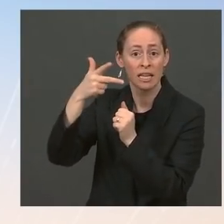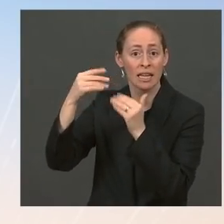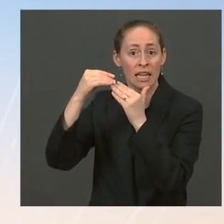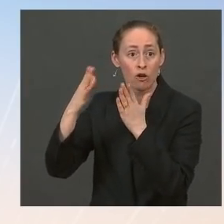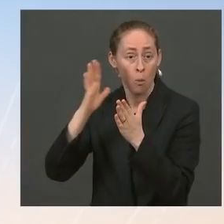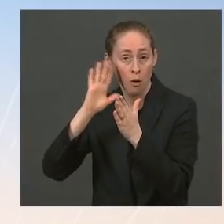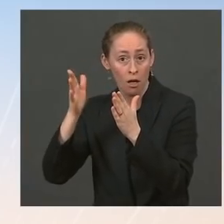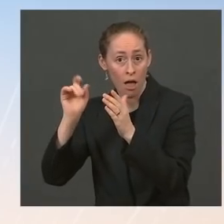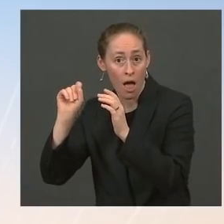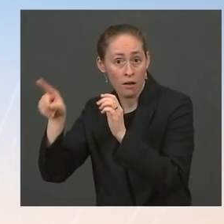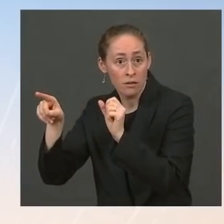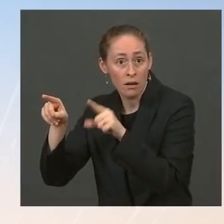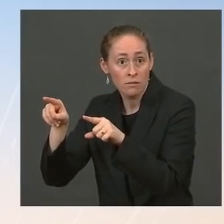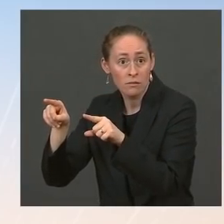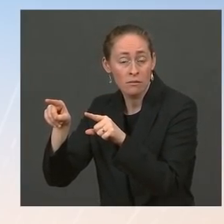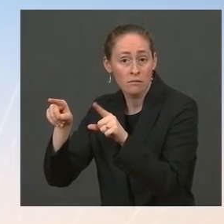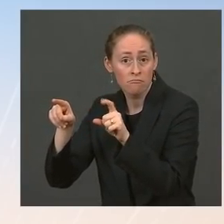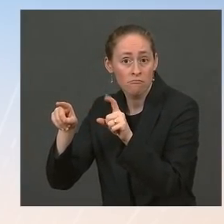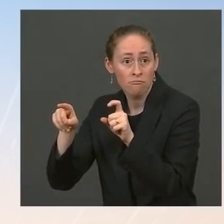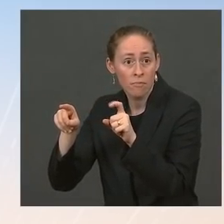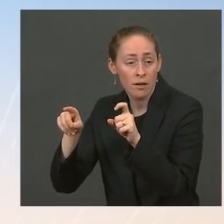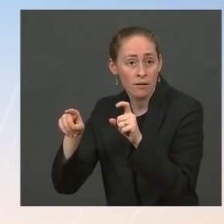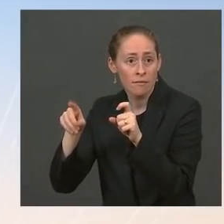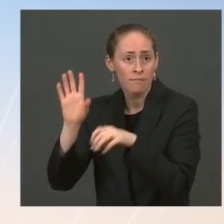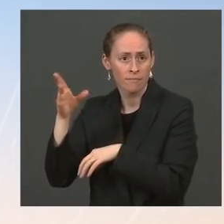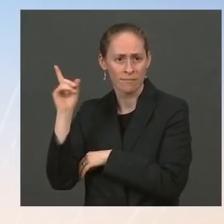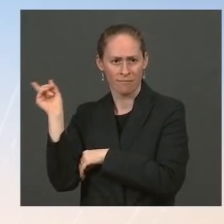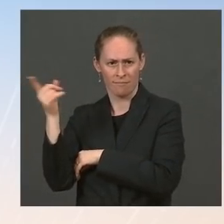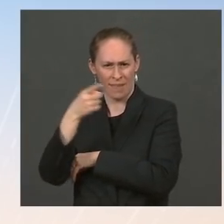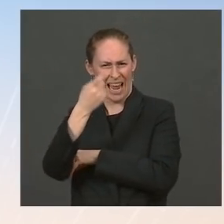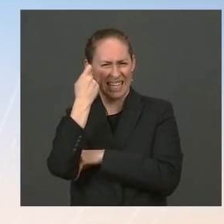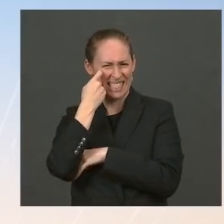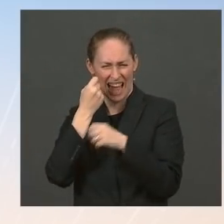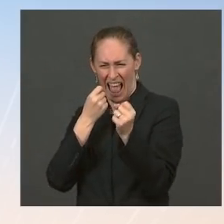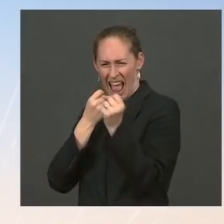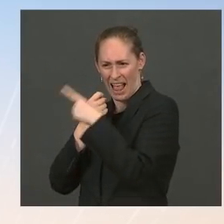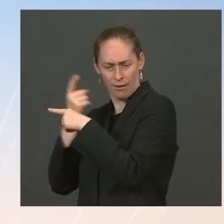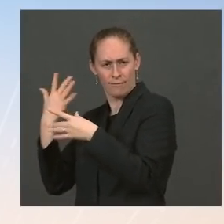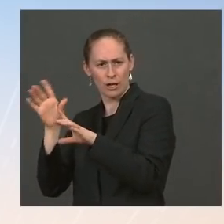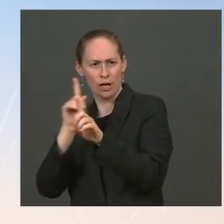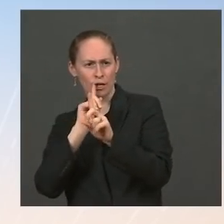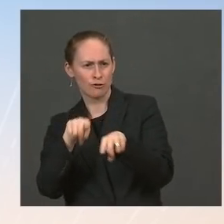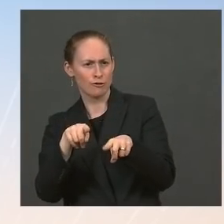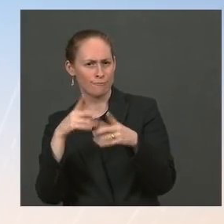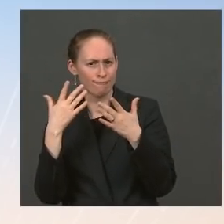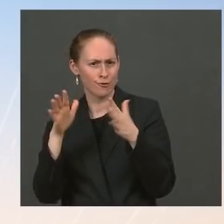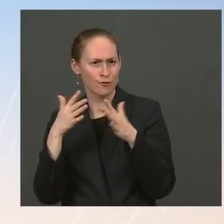Ms. Psaki: Well, he just took questions a little bit ago, so we'll see what the end of today looks like. And if the President wants to take questions,